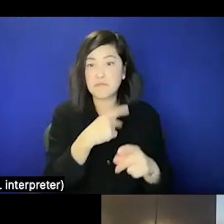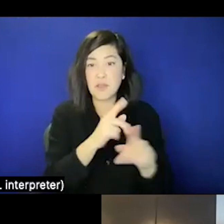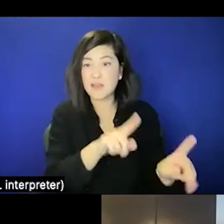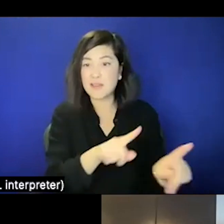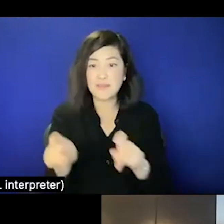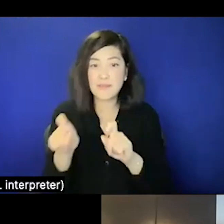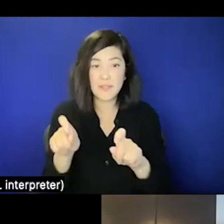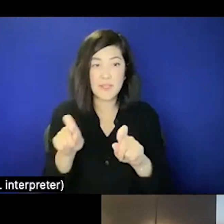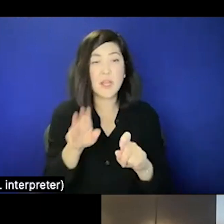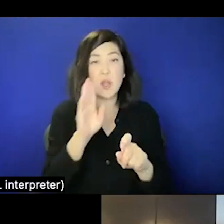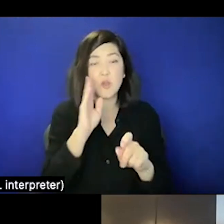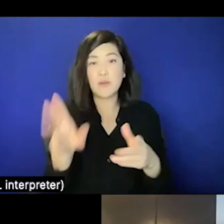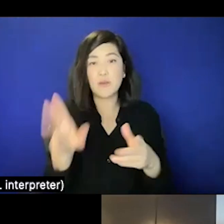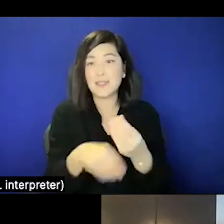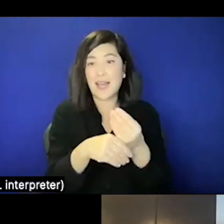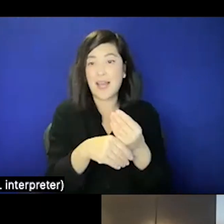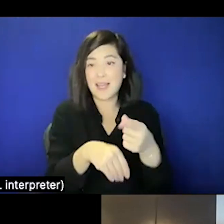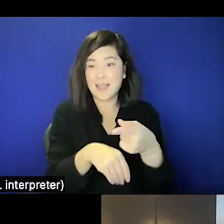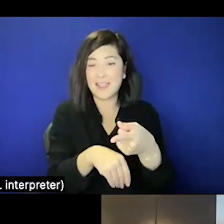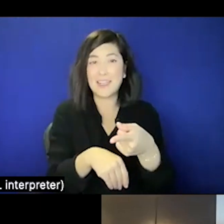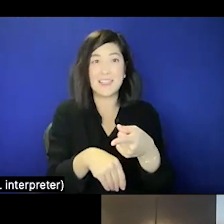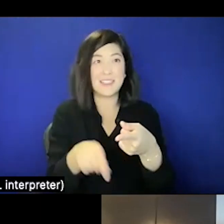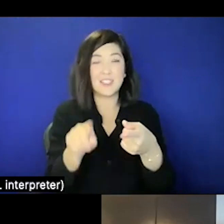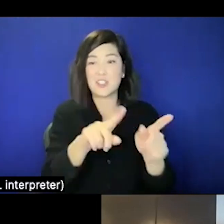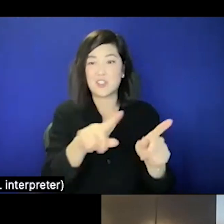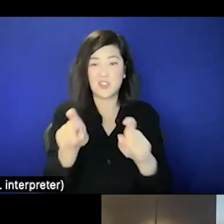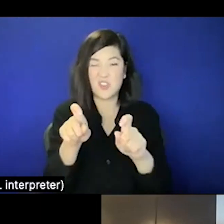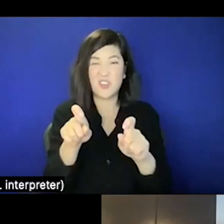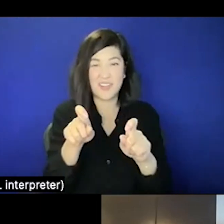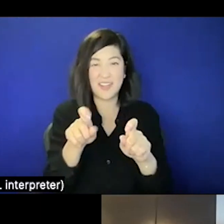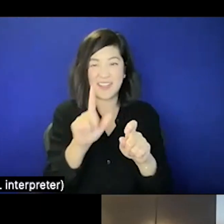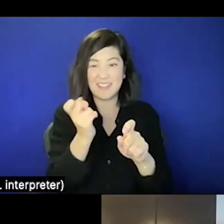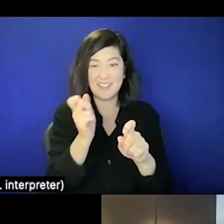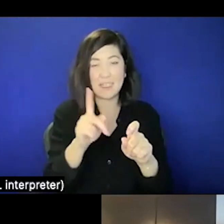shortly with a survey. If you could please take a couple of minutes to fill it out. We'll also email